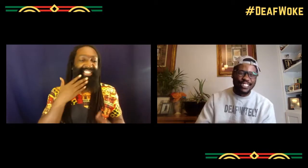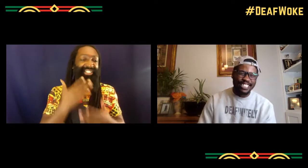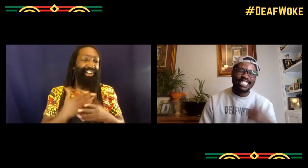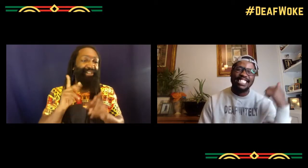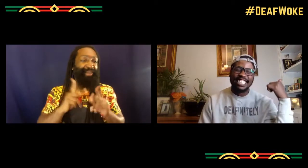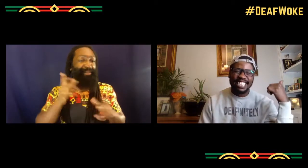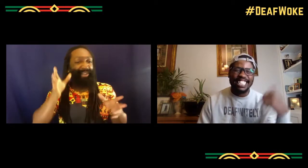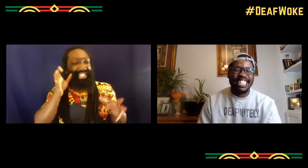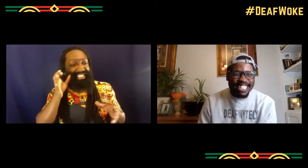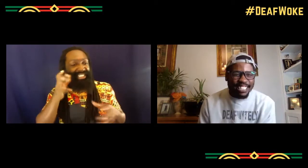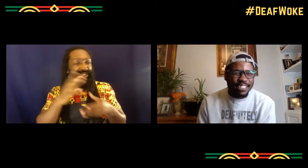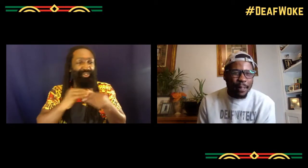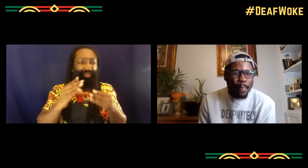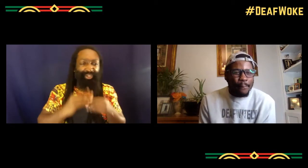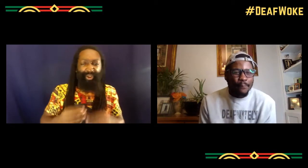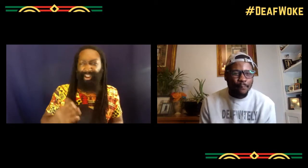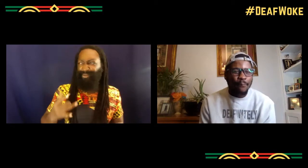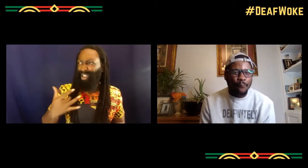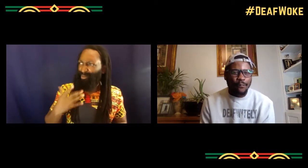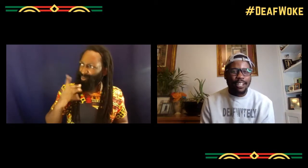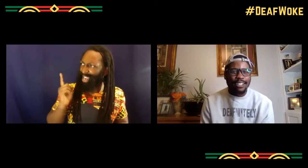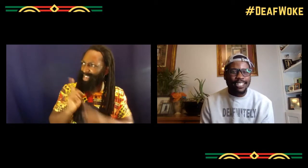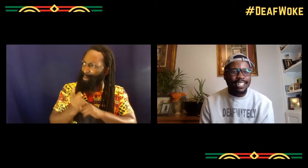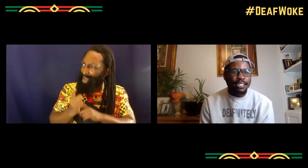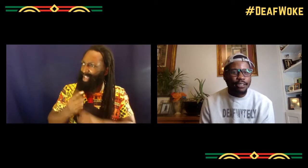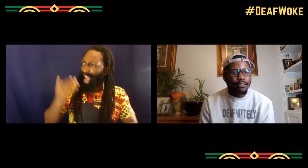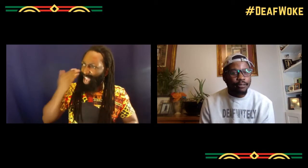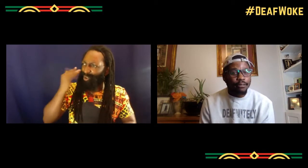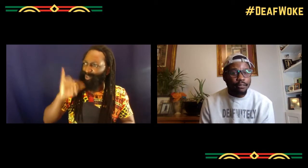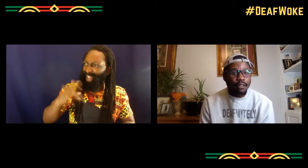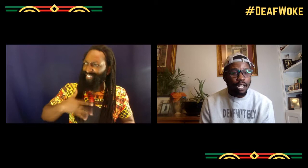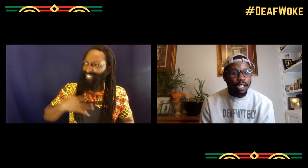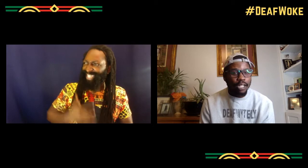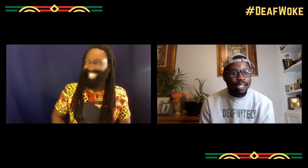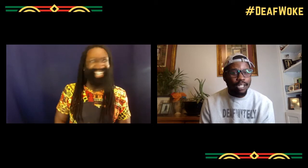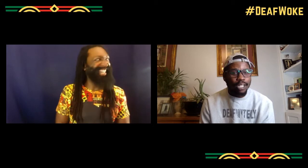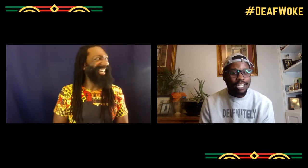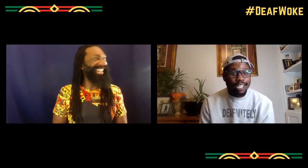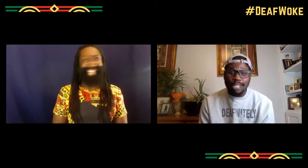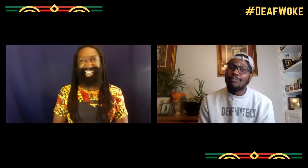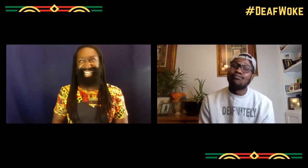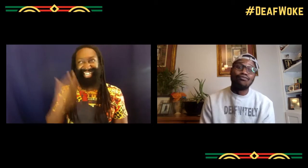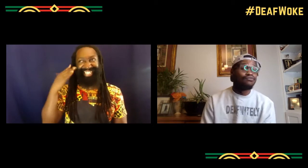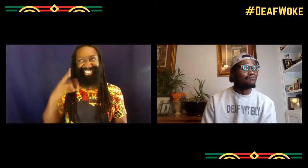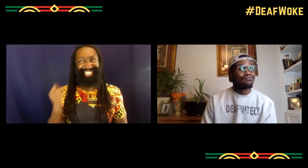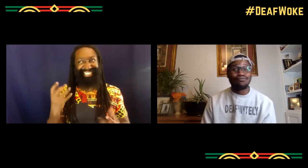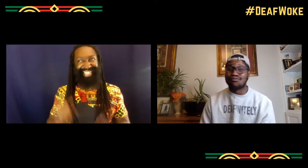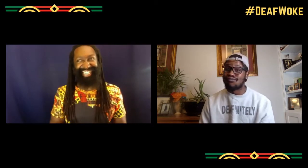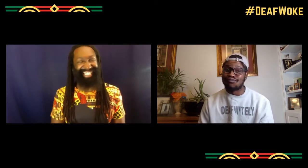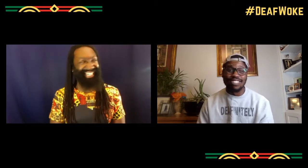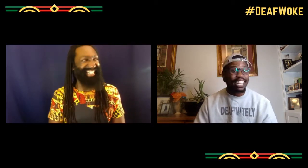Yes good, the people are listening to your story. And they're like, wait a minute, I know that feeling.